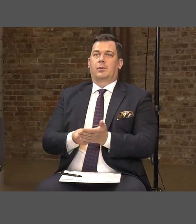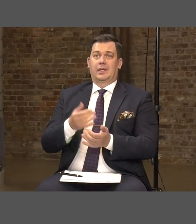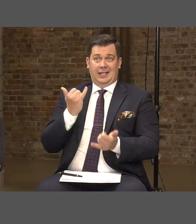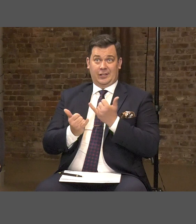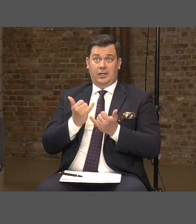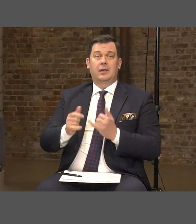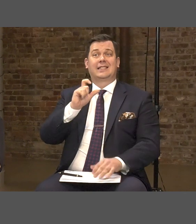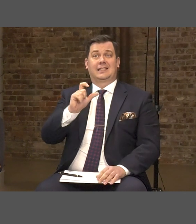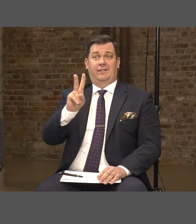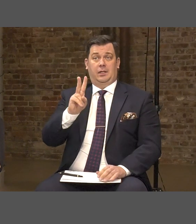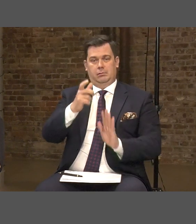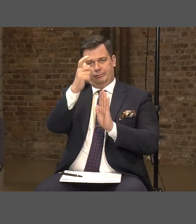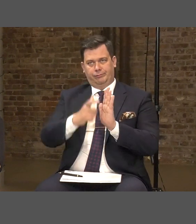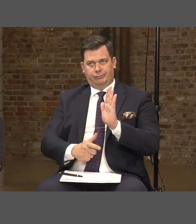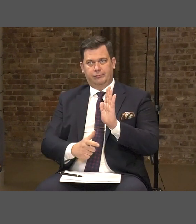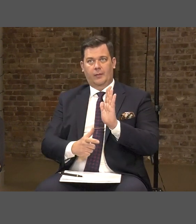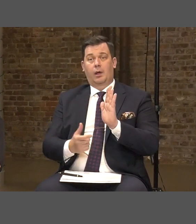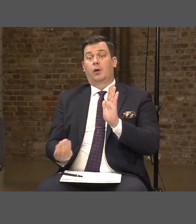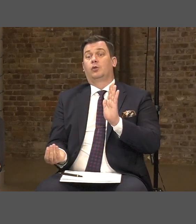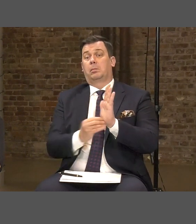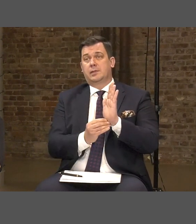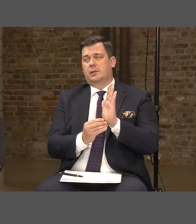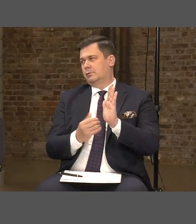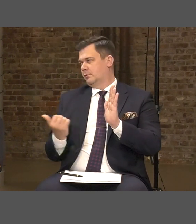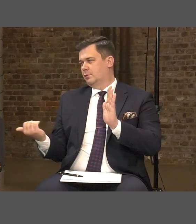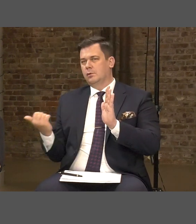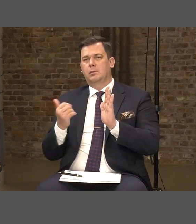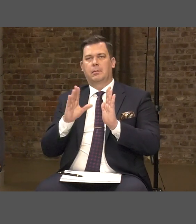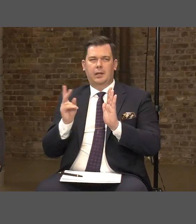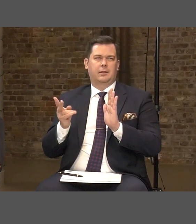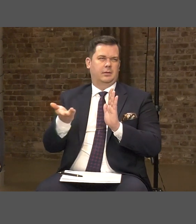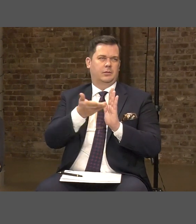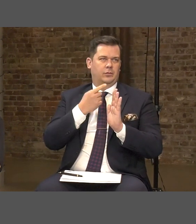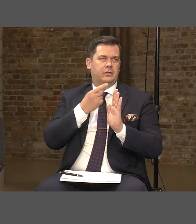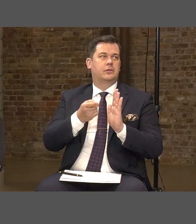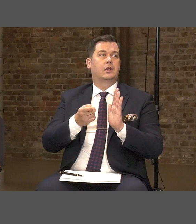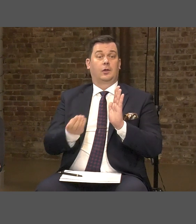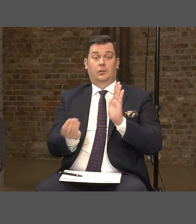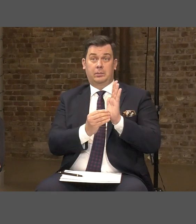If, for example, we write in the CV, like Bartek and you said,